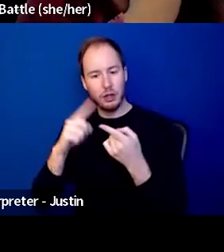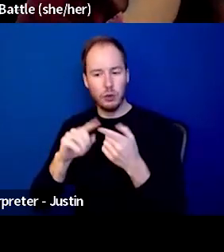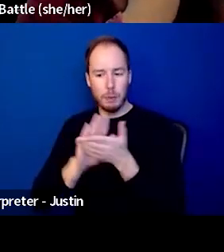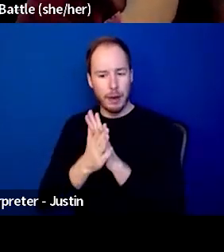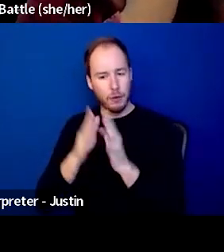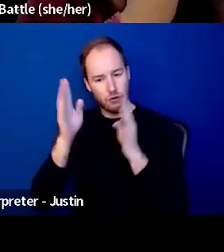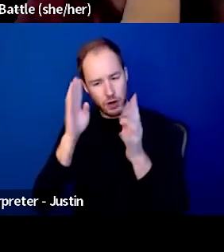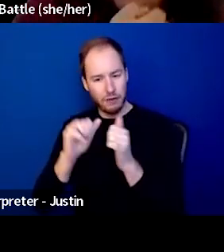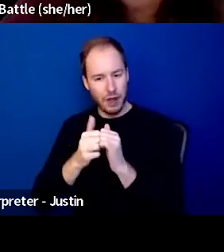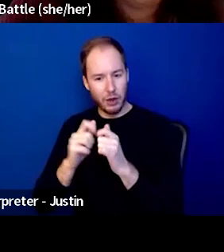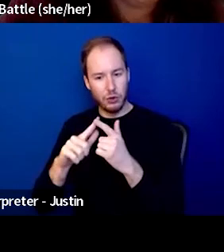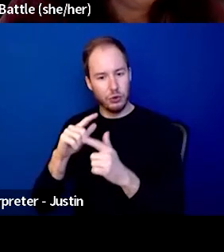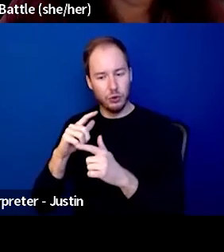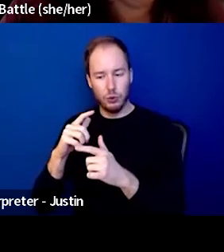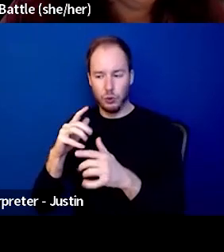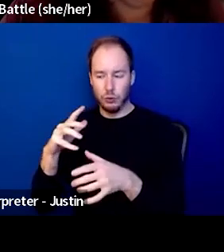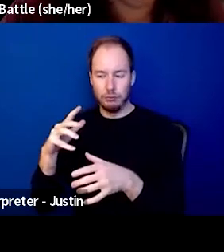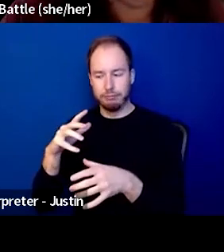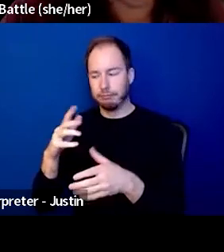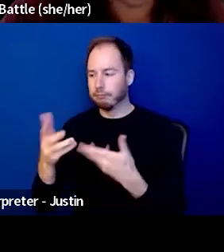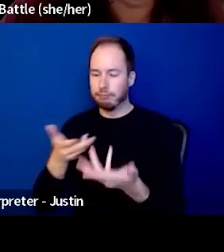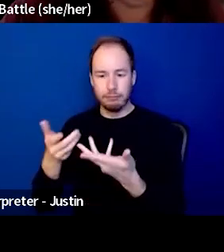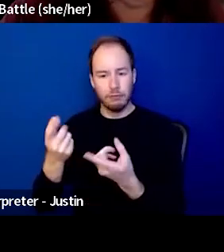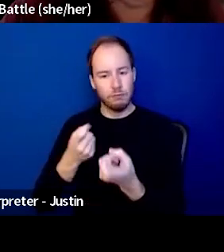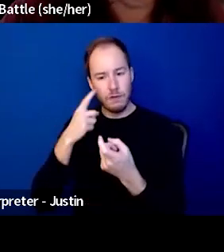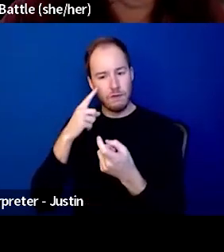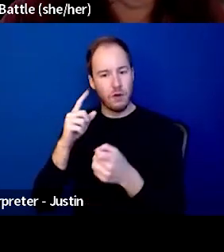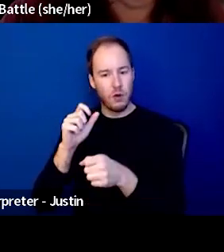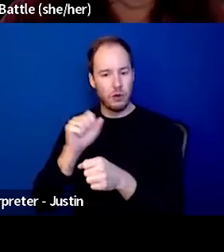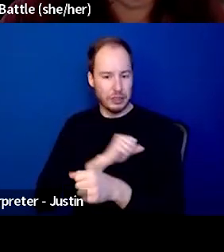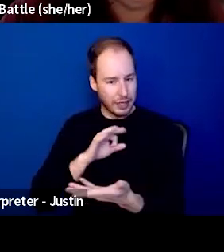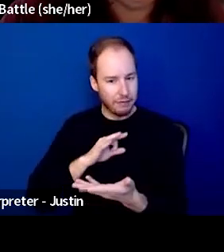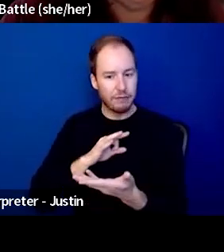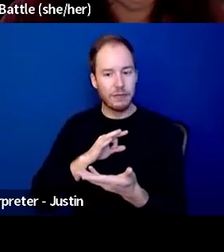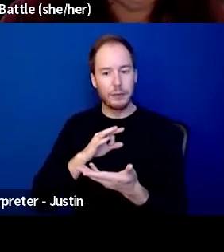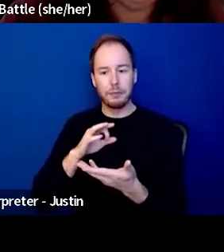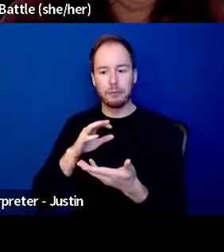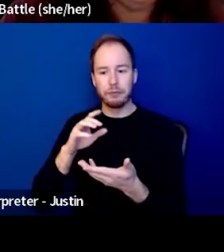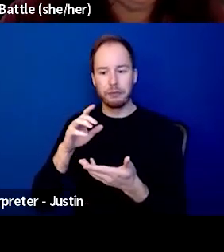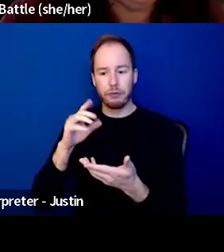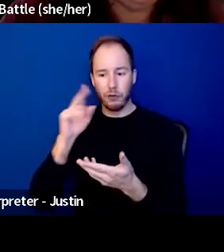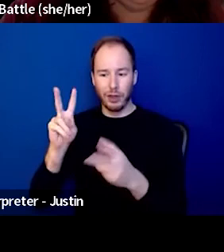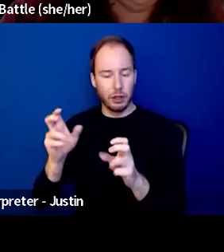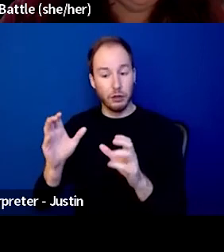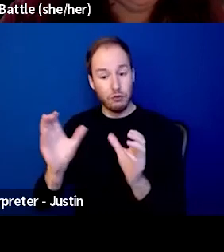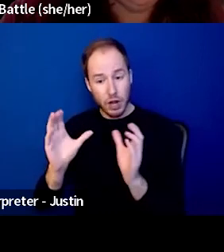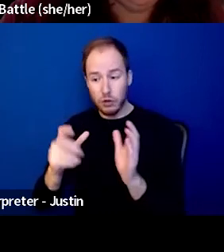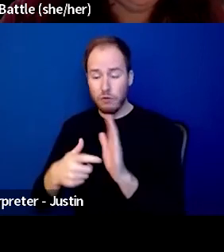Especially with workforce challenges, and in terms of credential staff, what we require.